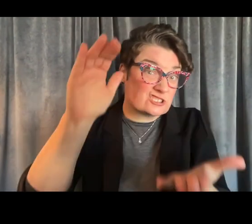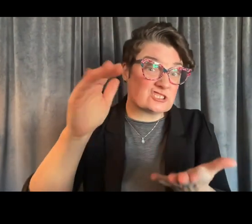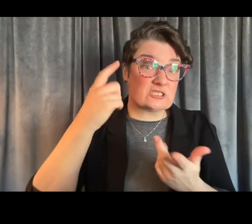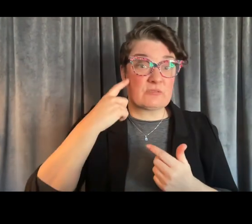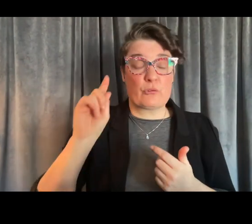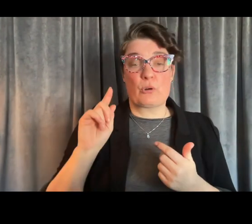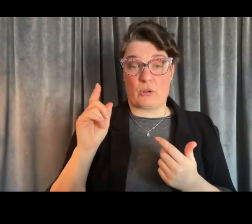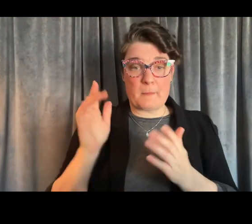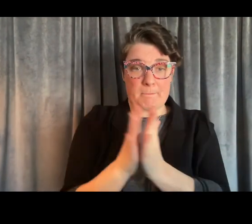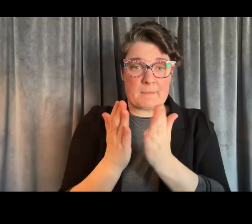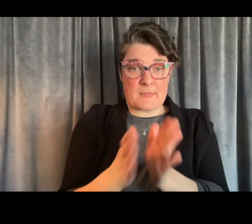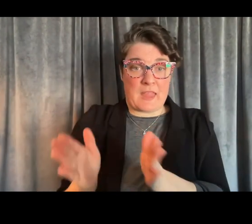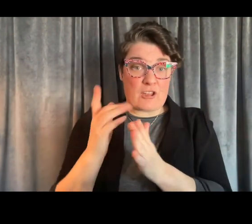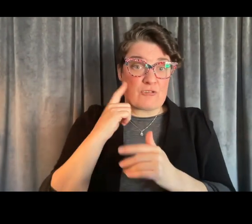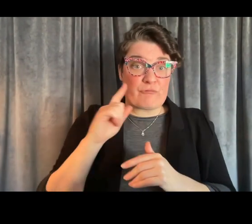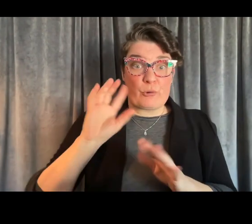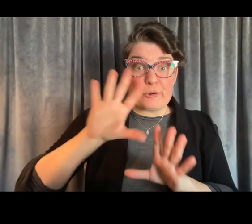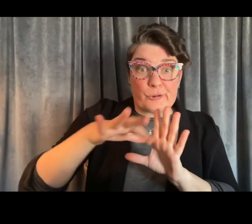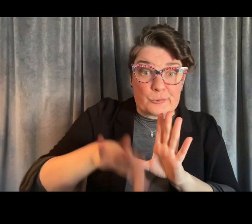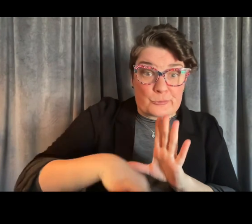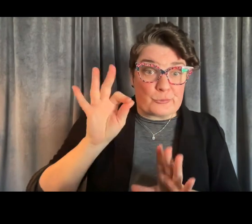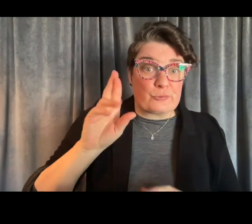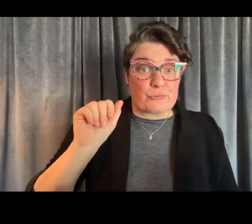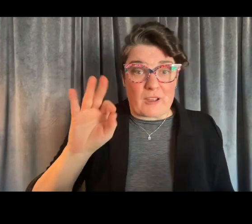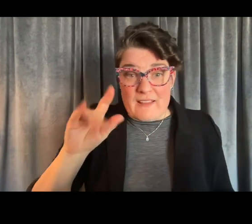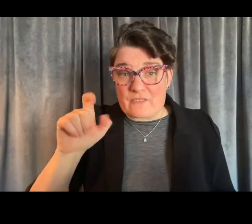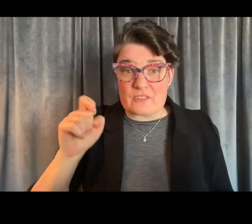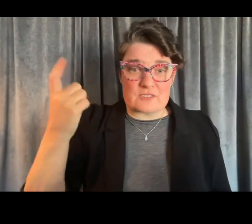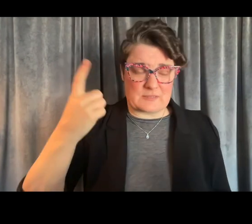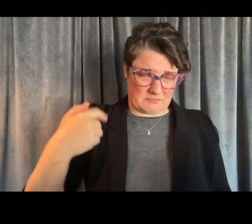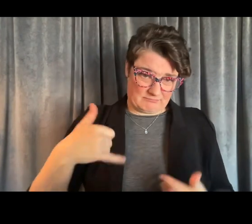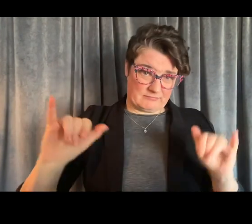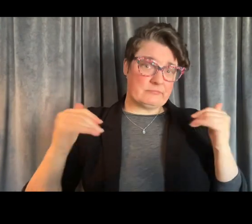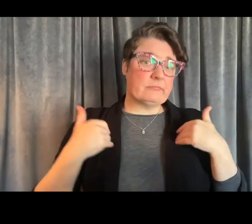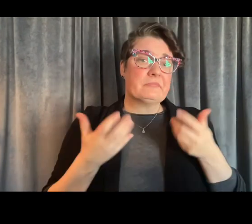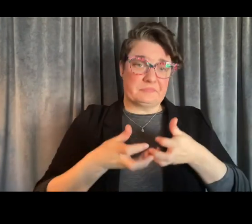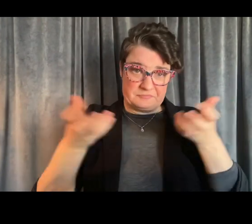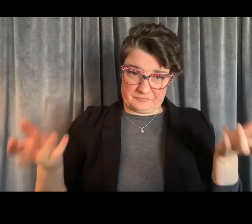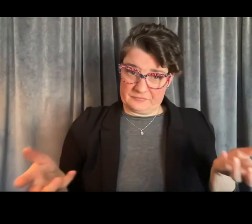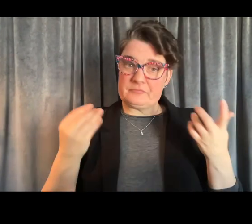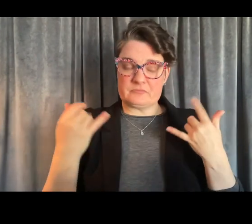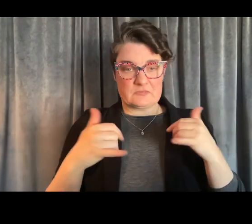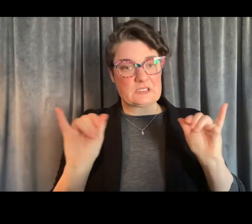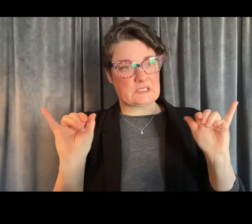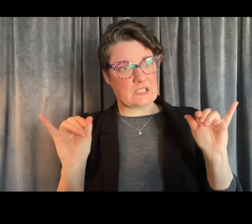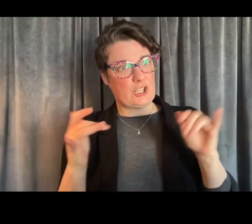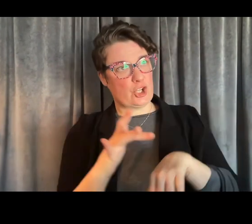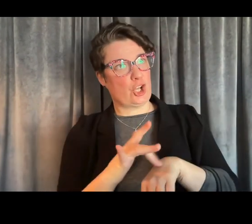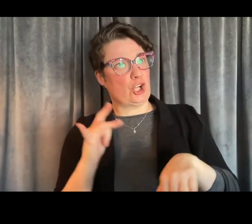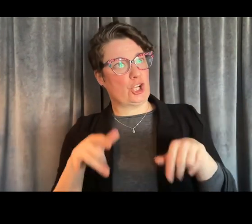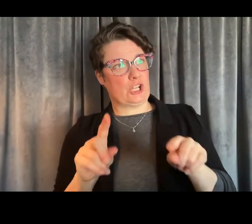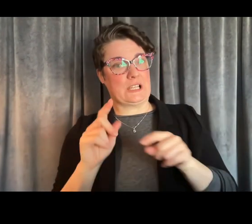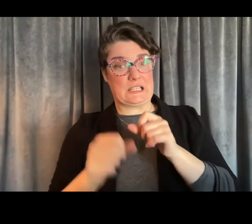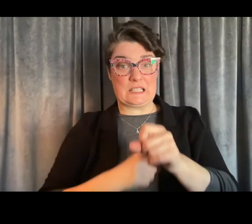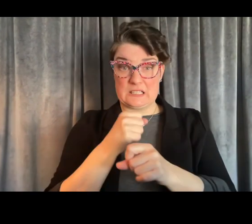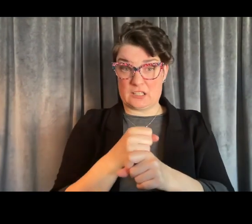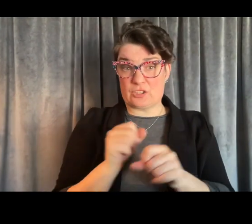good ways to use these planners, we still have a lot of them, and it's still early enough in the year that they could be pretty useful.